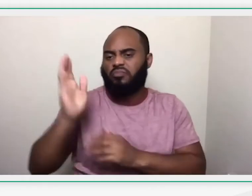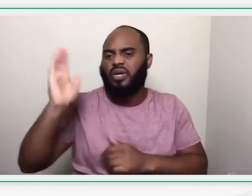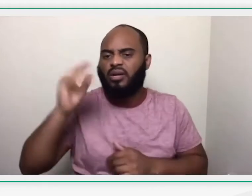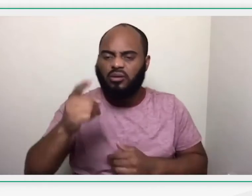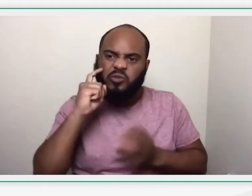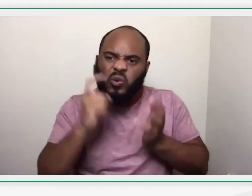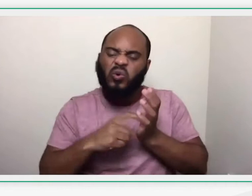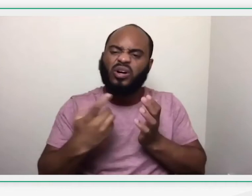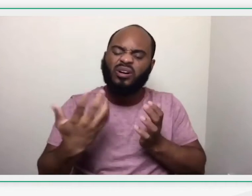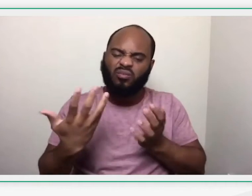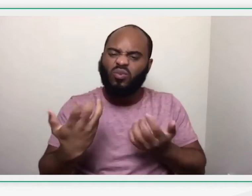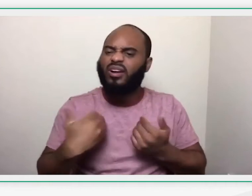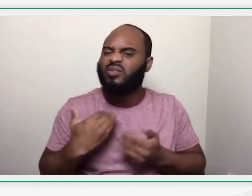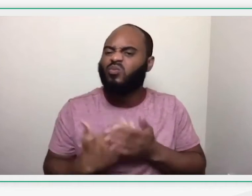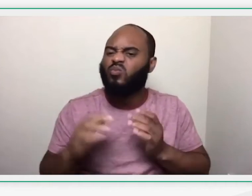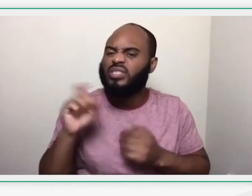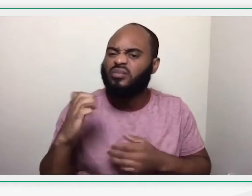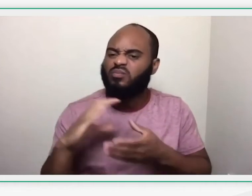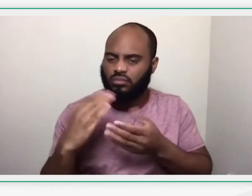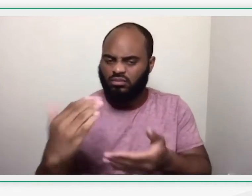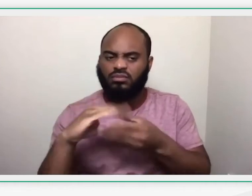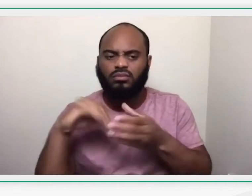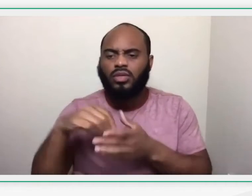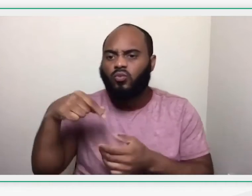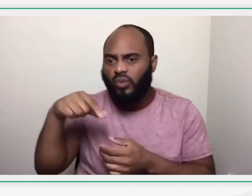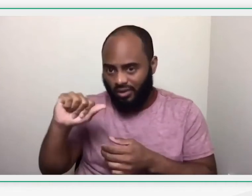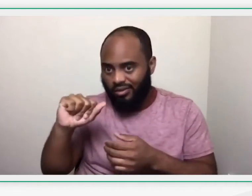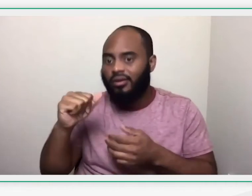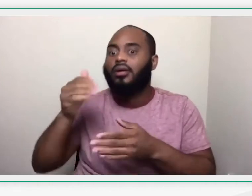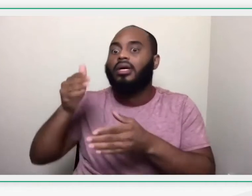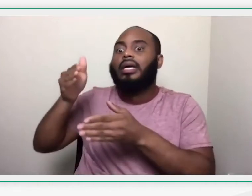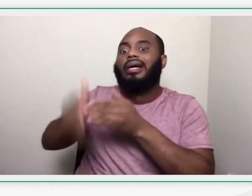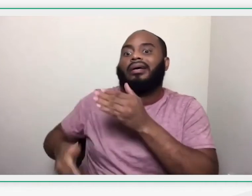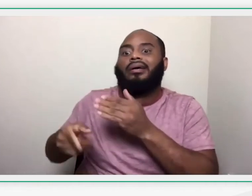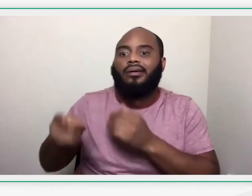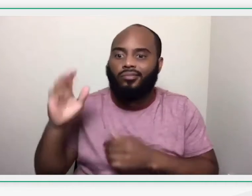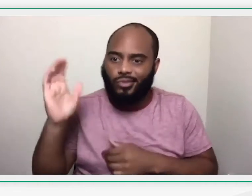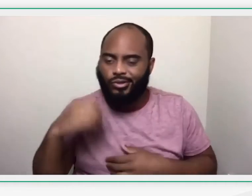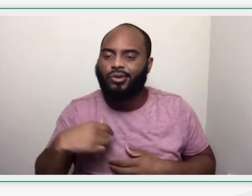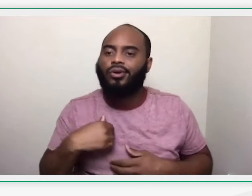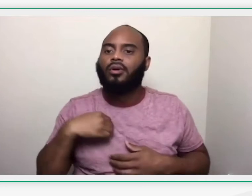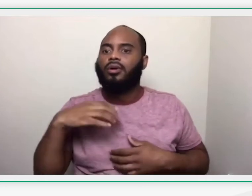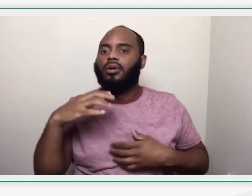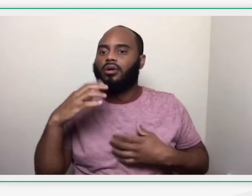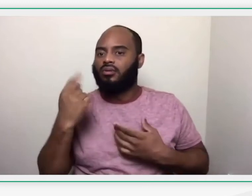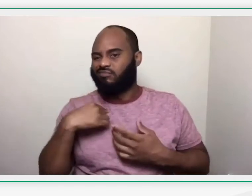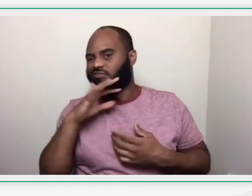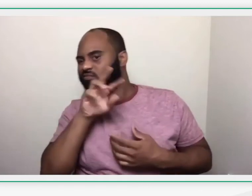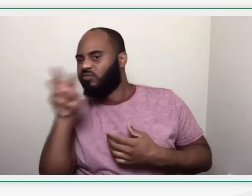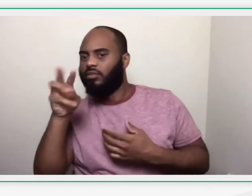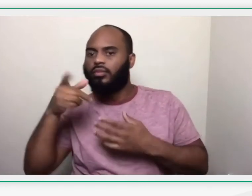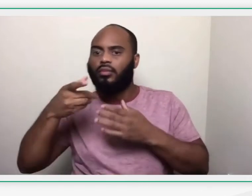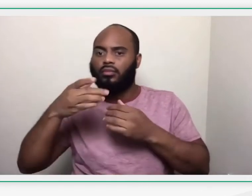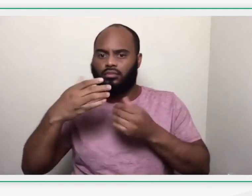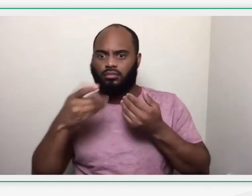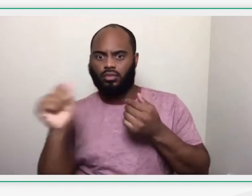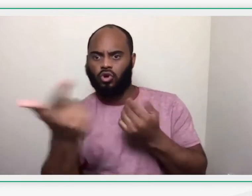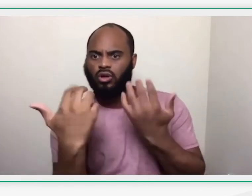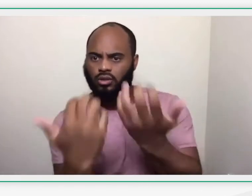As we work our way through tonight, and you have a question you'd like to ask, please type them into the Q & A box. I will be responding to those at the end of tonight, towards the end of tonight.